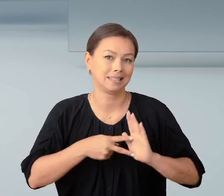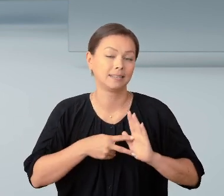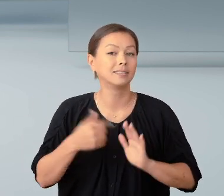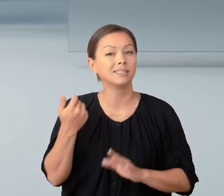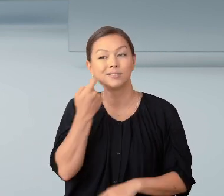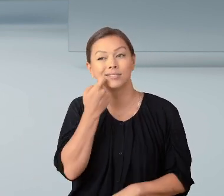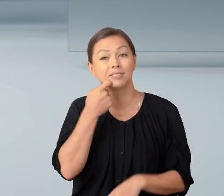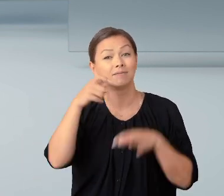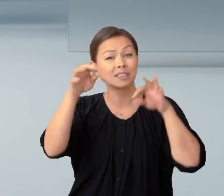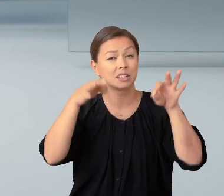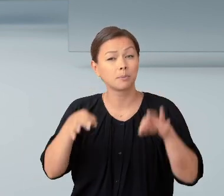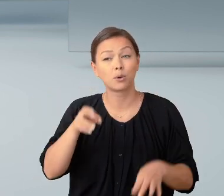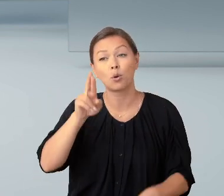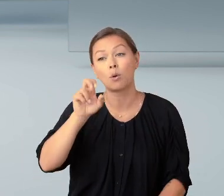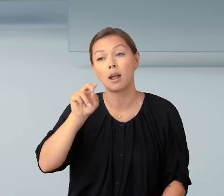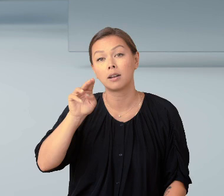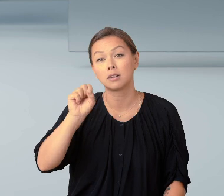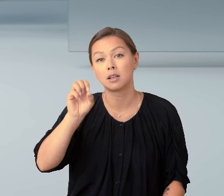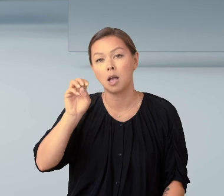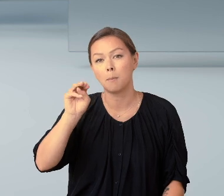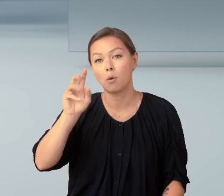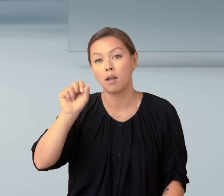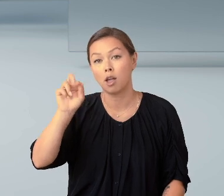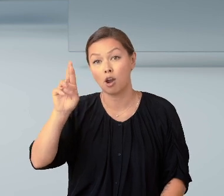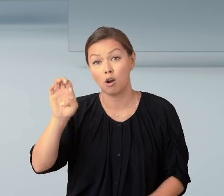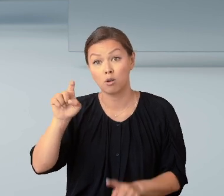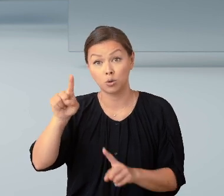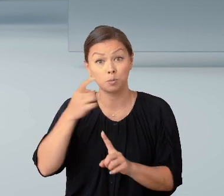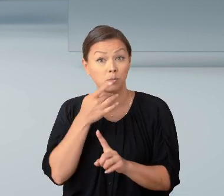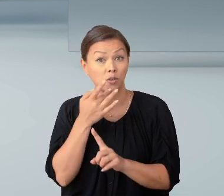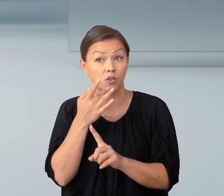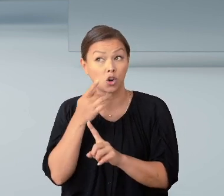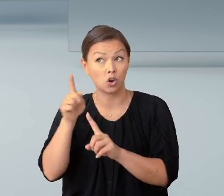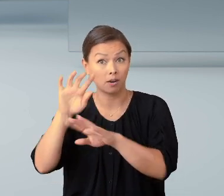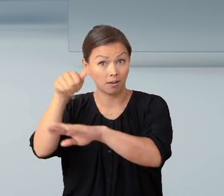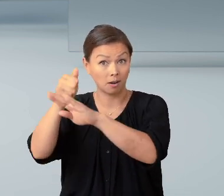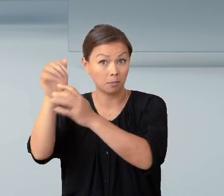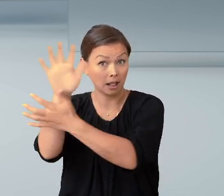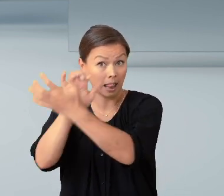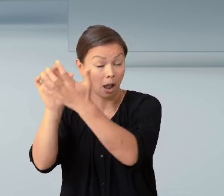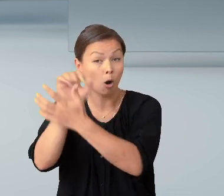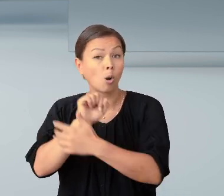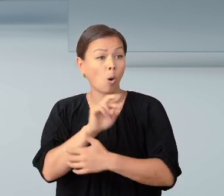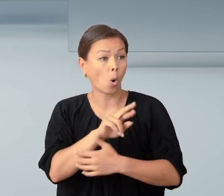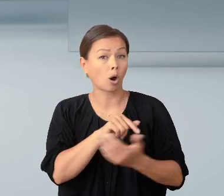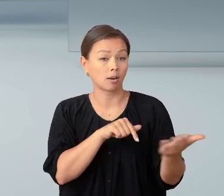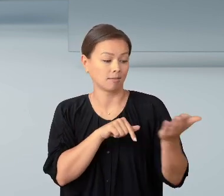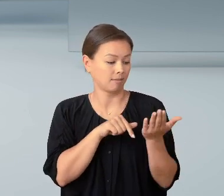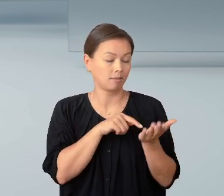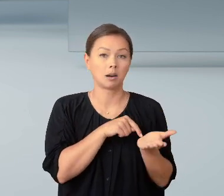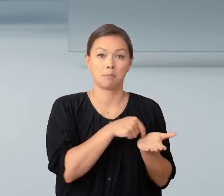earlier. You know, would you like to be in the cloud, or would you like to have a $14 million bill? So again, those are some... Definitely,